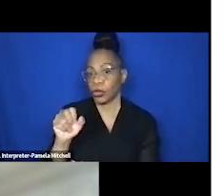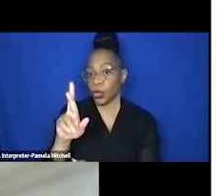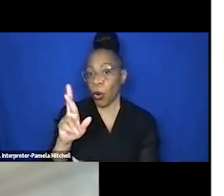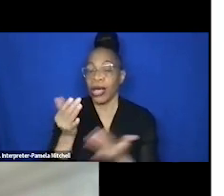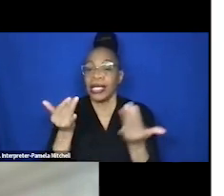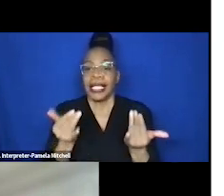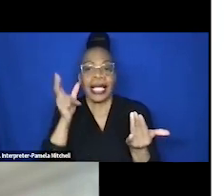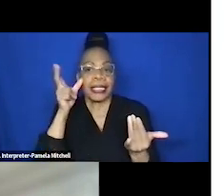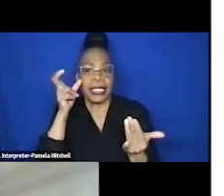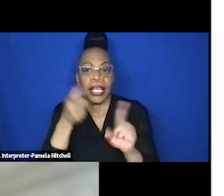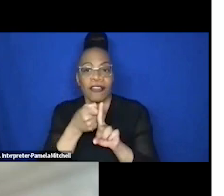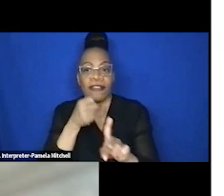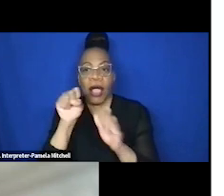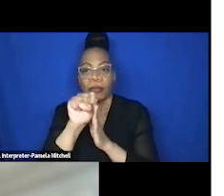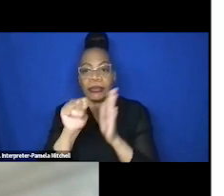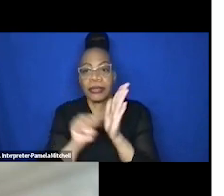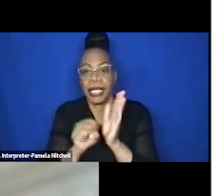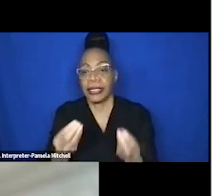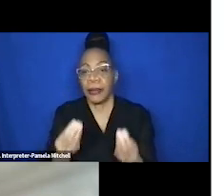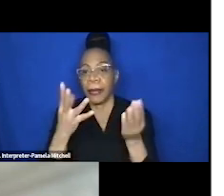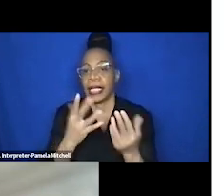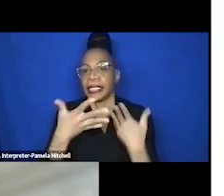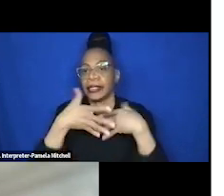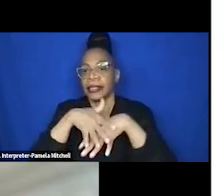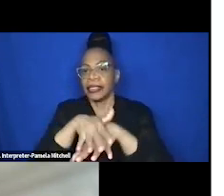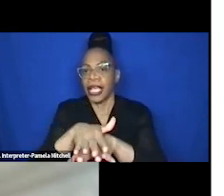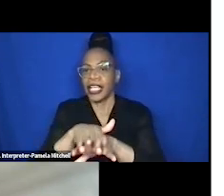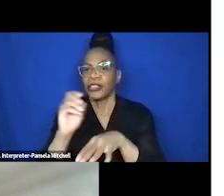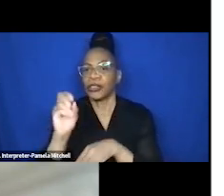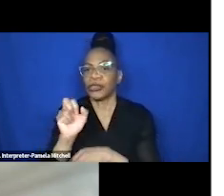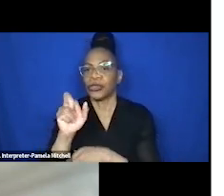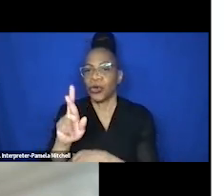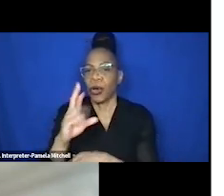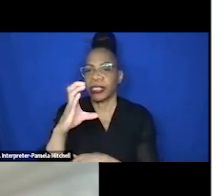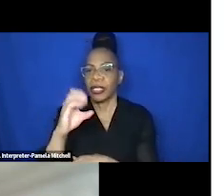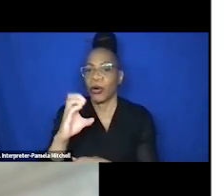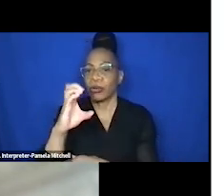which have integrated SOAR within their CoC systems using various strategies.